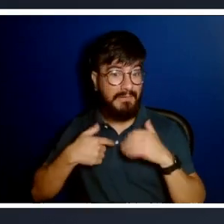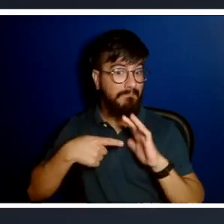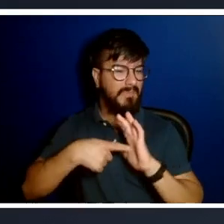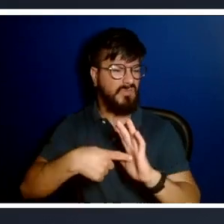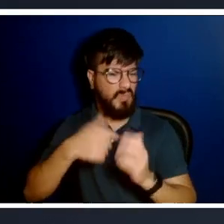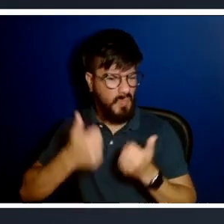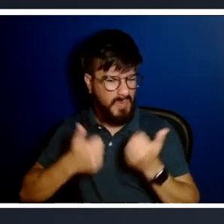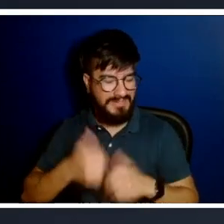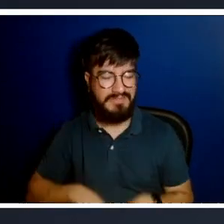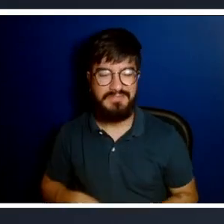Laura Hernandez: Yes. So, some animals that